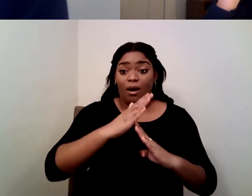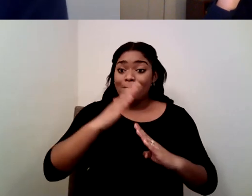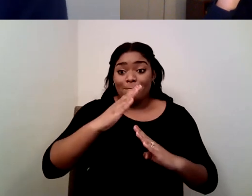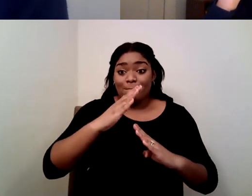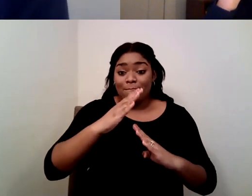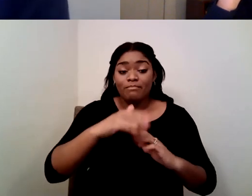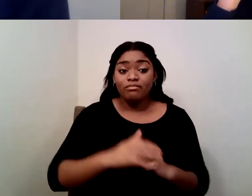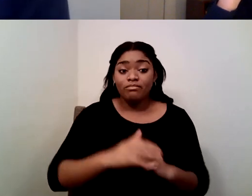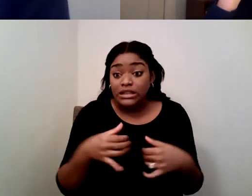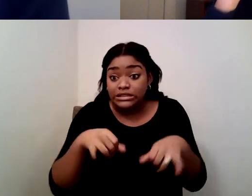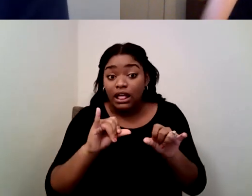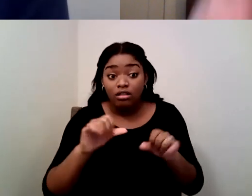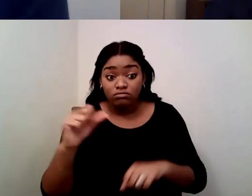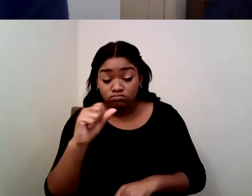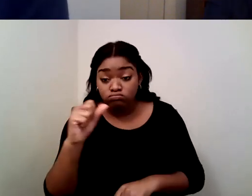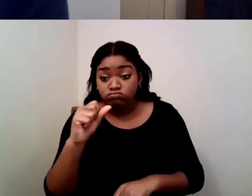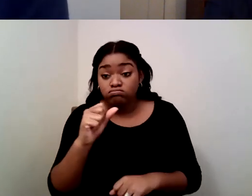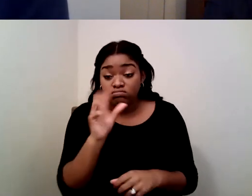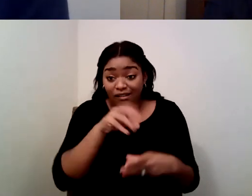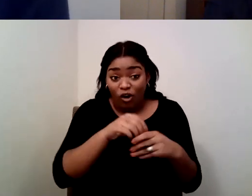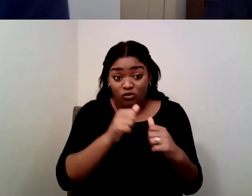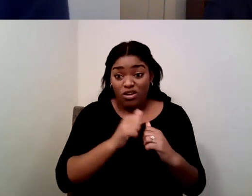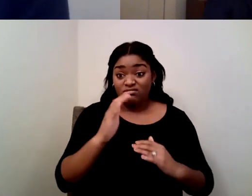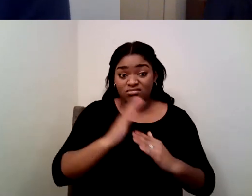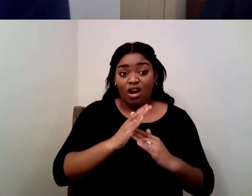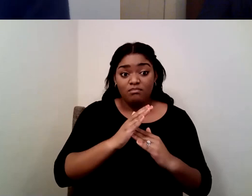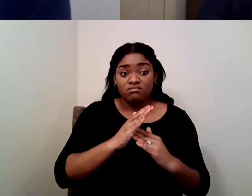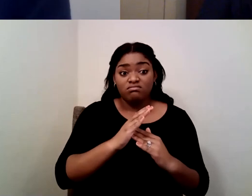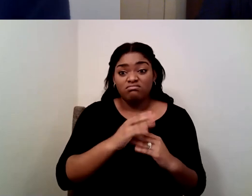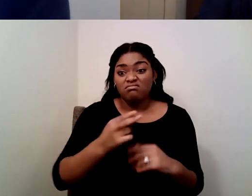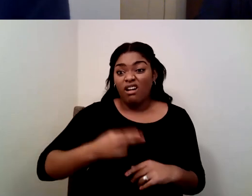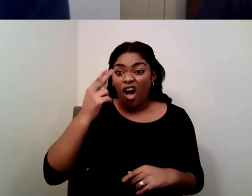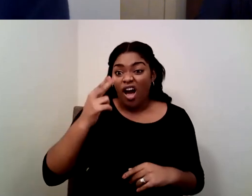They are still a small part of some of the best high premium coffees,